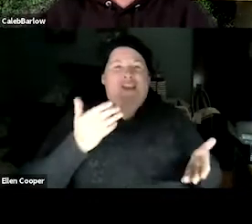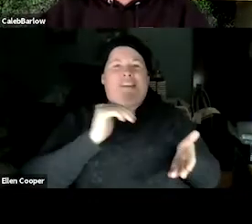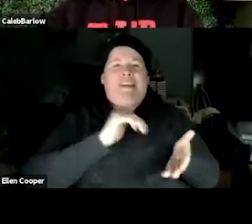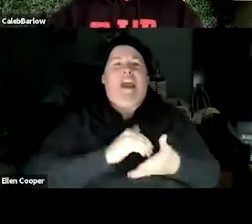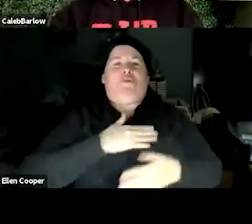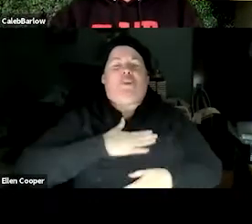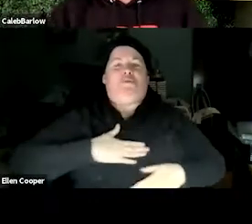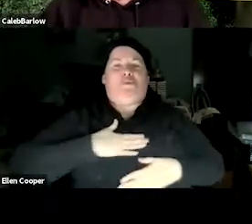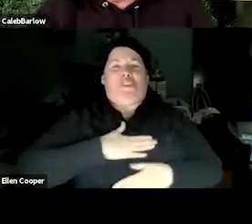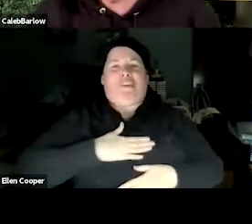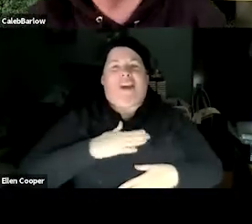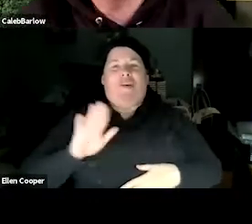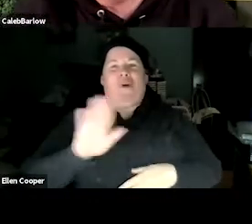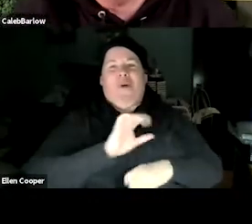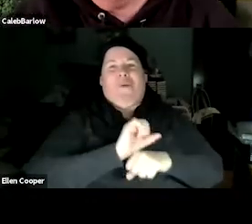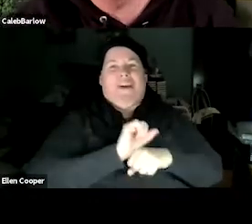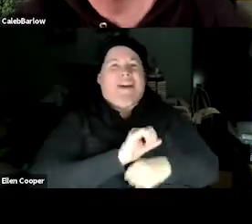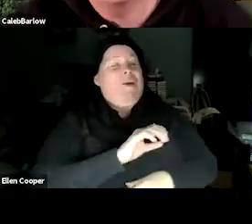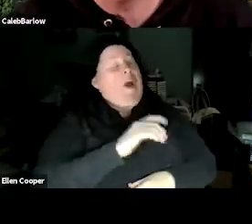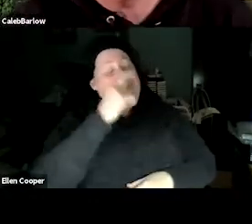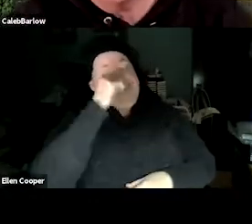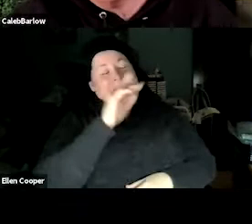CalebBarlow: Well, I think Bill and Ellen actually dressed up for this